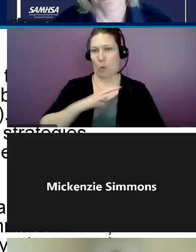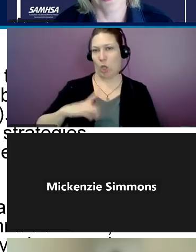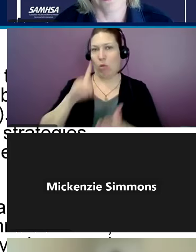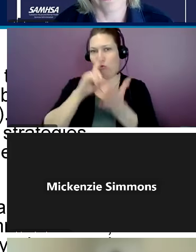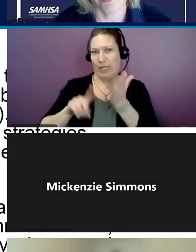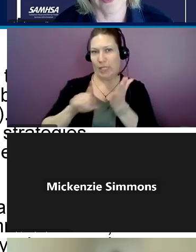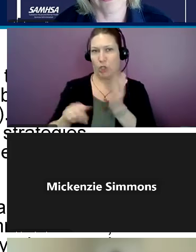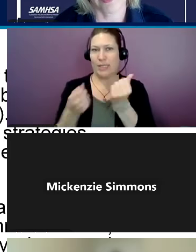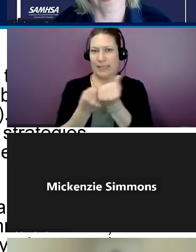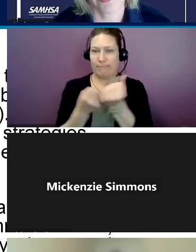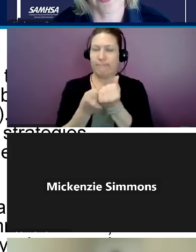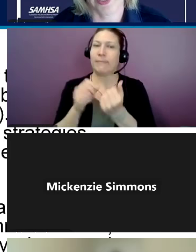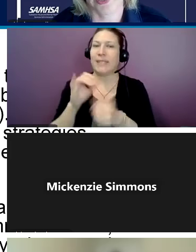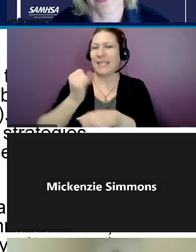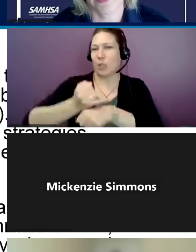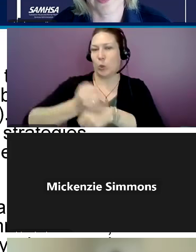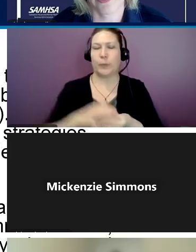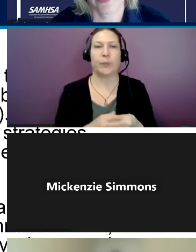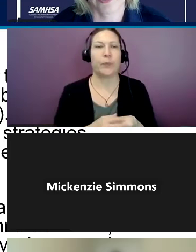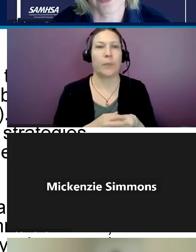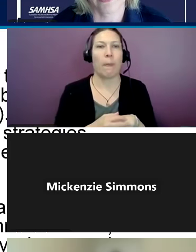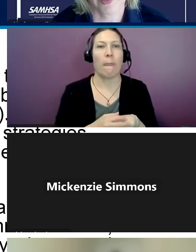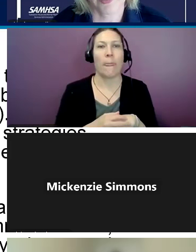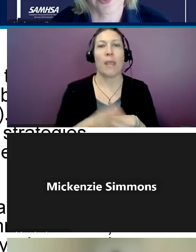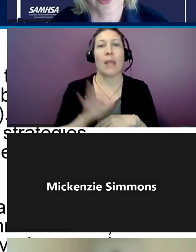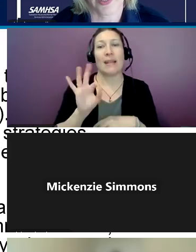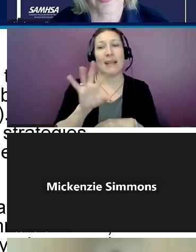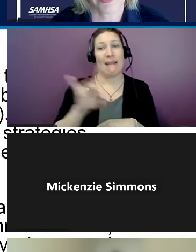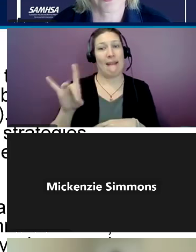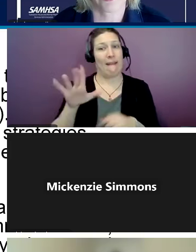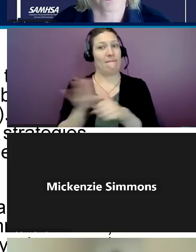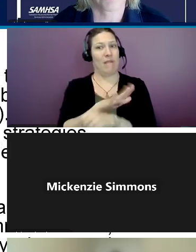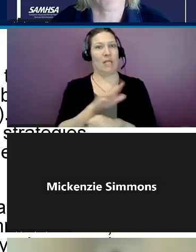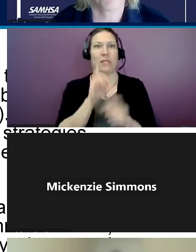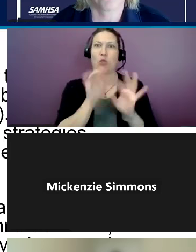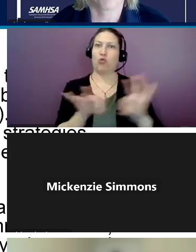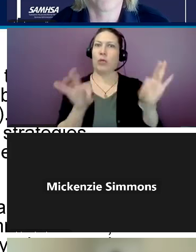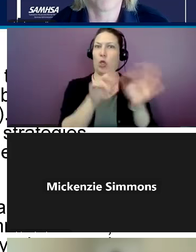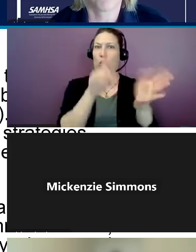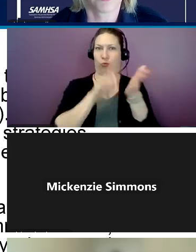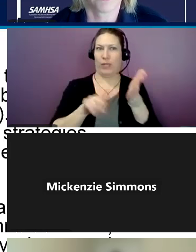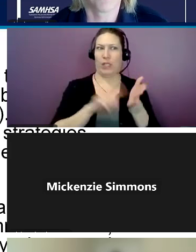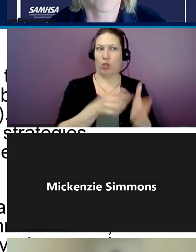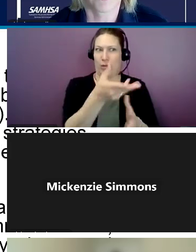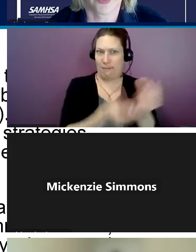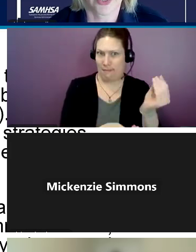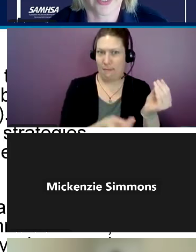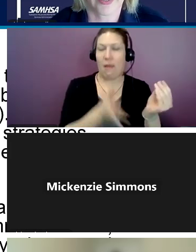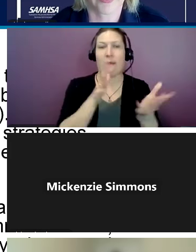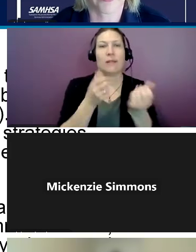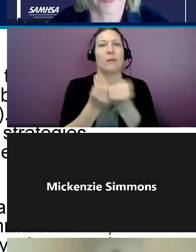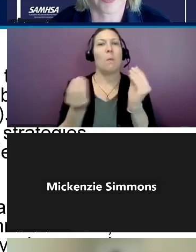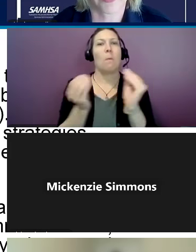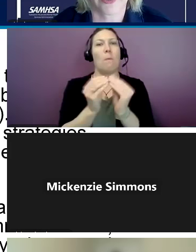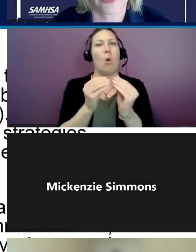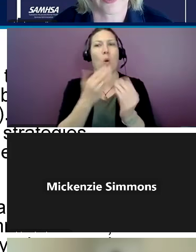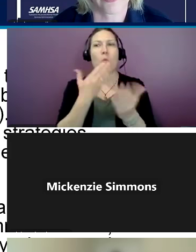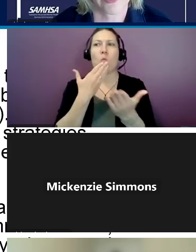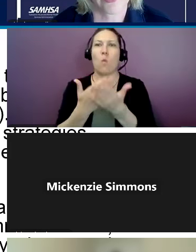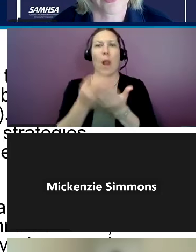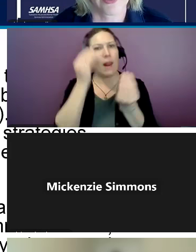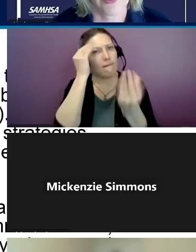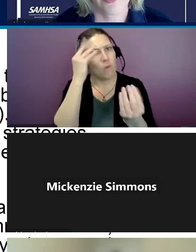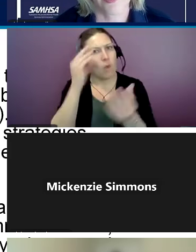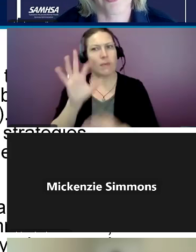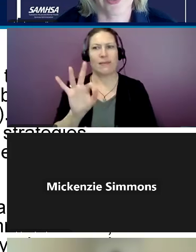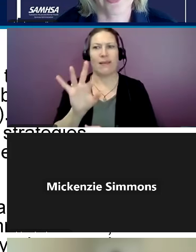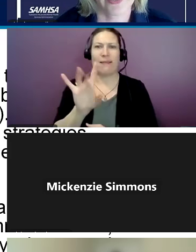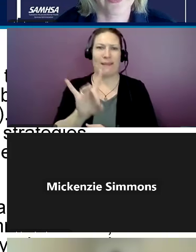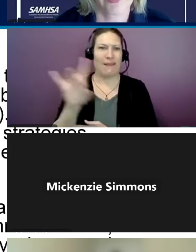The 988 formative research project fills a critical research gap and supports more informed 988 messaging and implementation efforts.